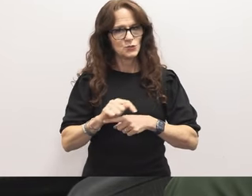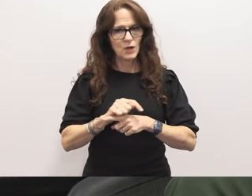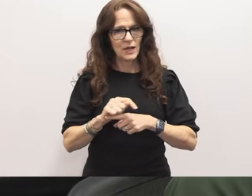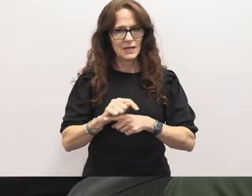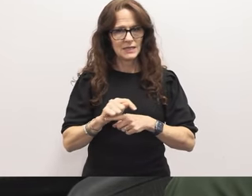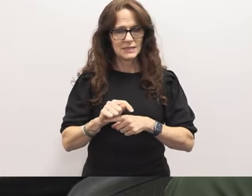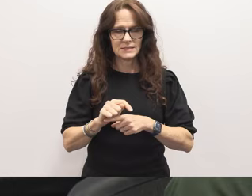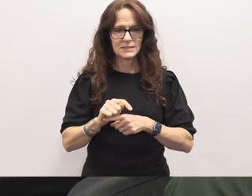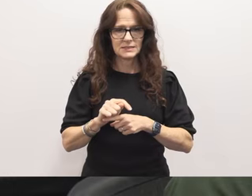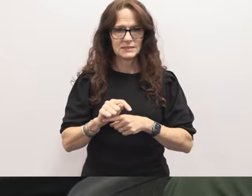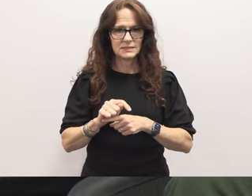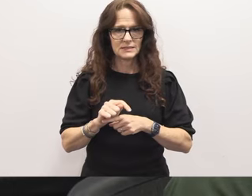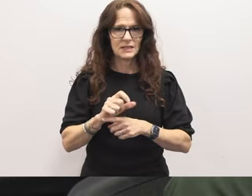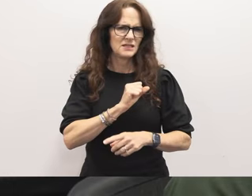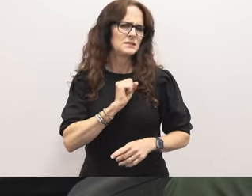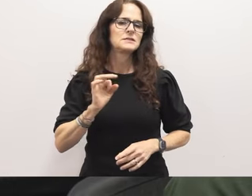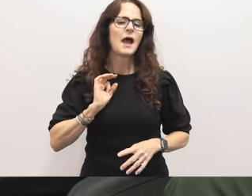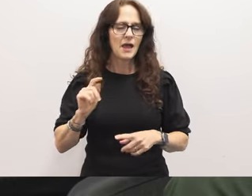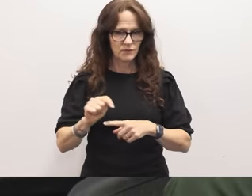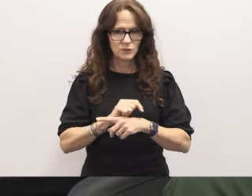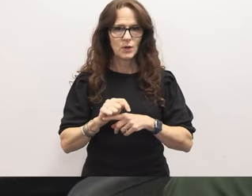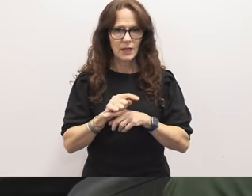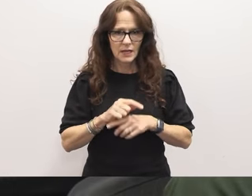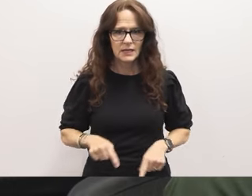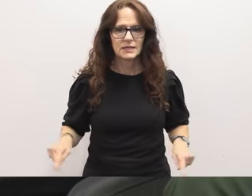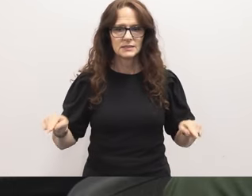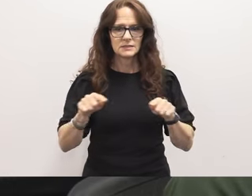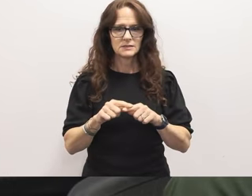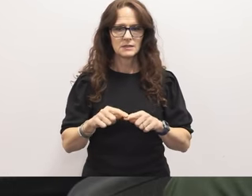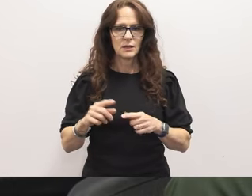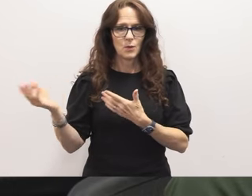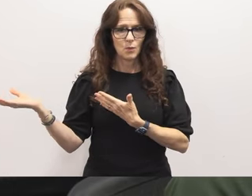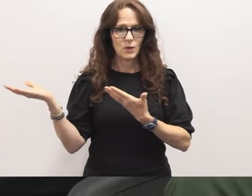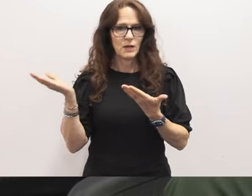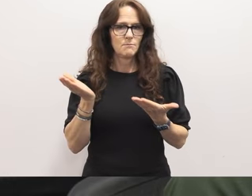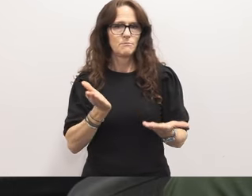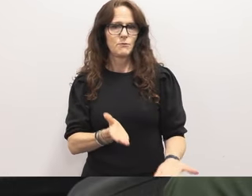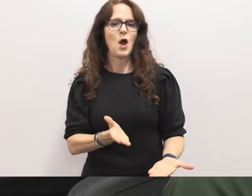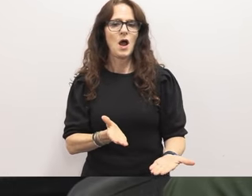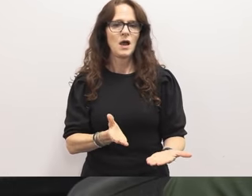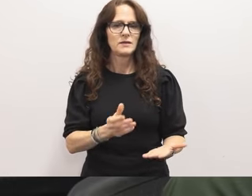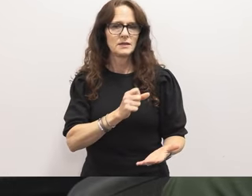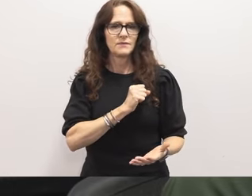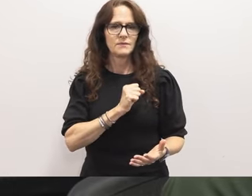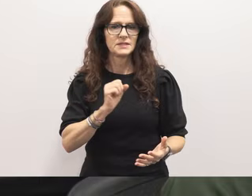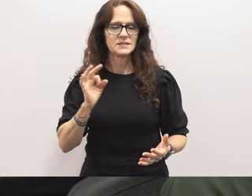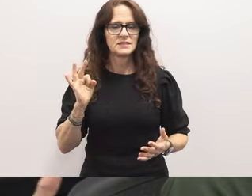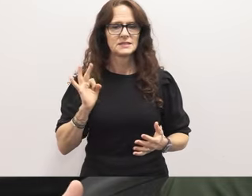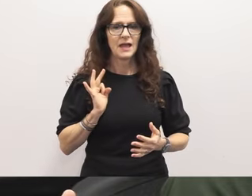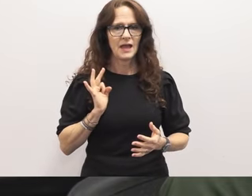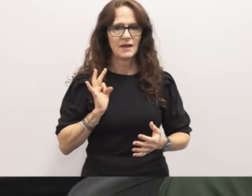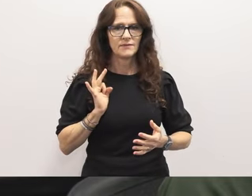But we had trainings at staff trainings where we brought our staff in and we had kind of voices from the field,